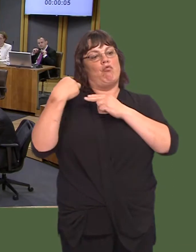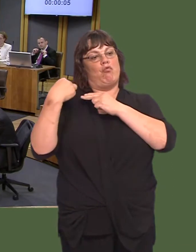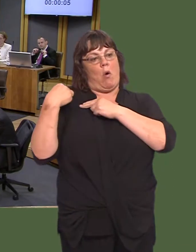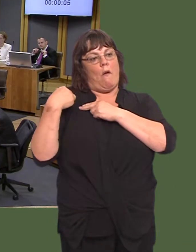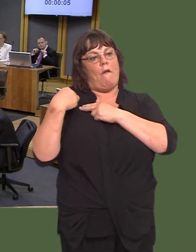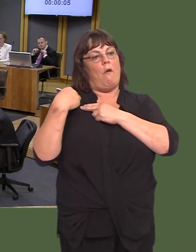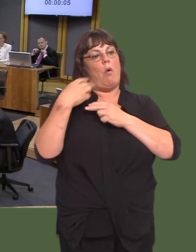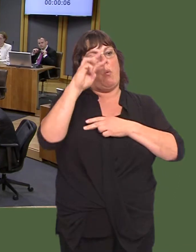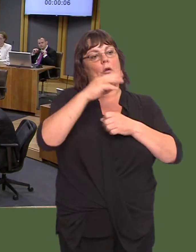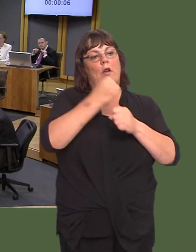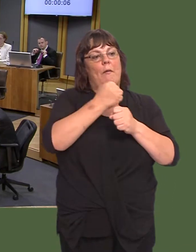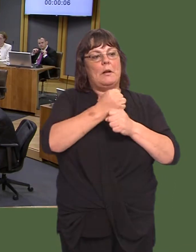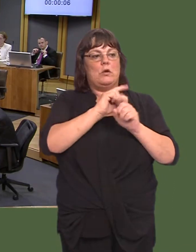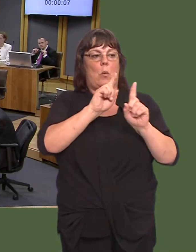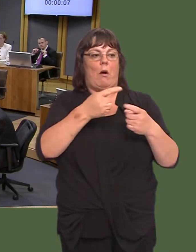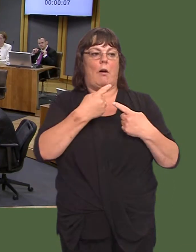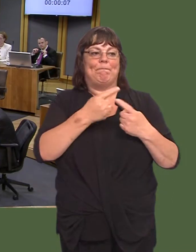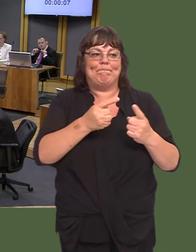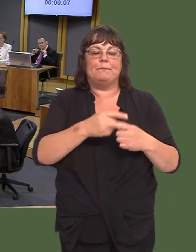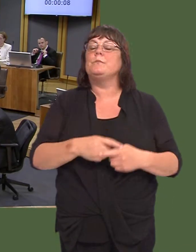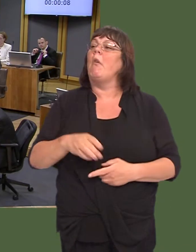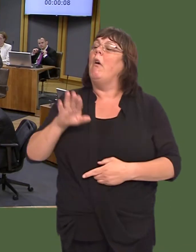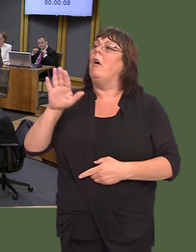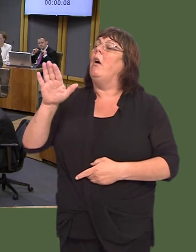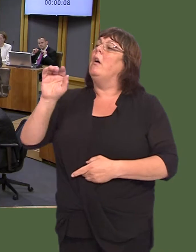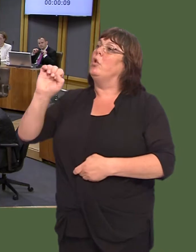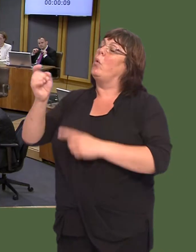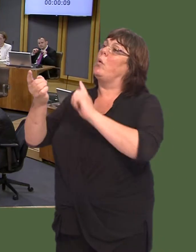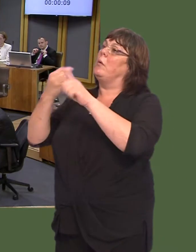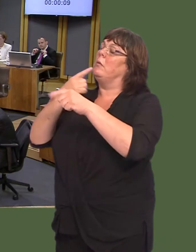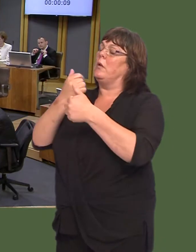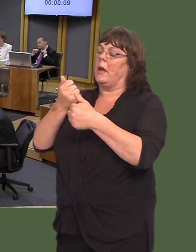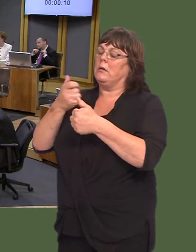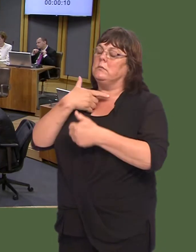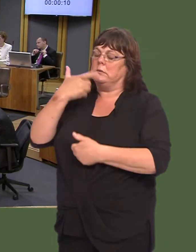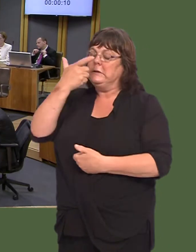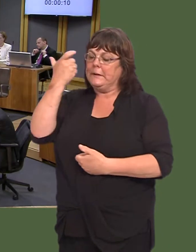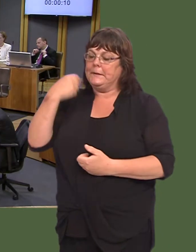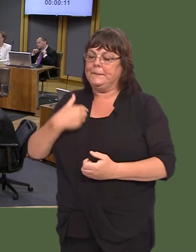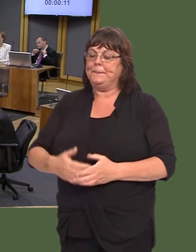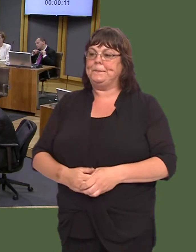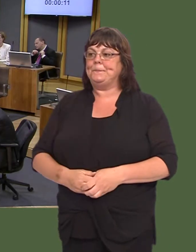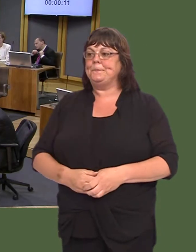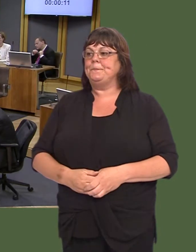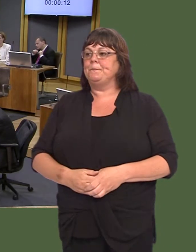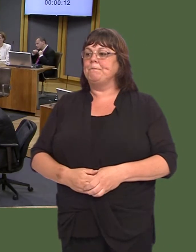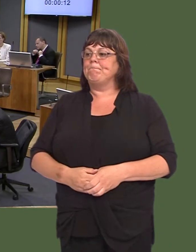Welsh Government, and that position canít be prejudiced. Neil Hamilton: I thank the First Minister for that reply, which of course I understand.